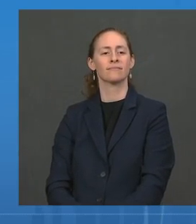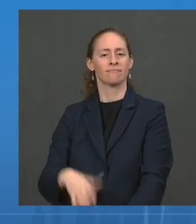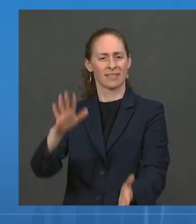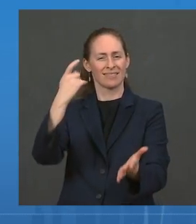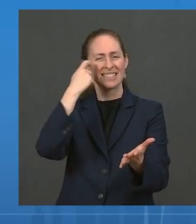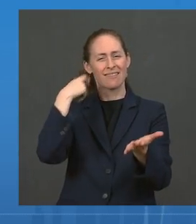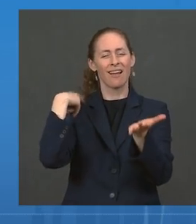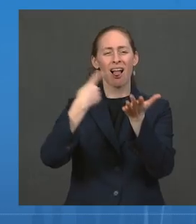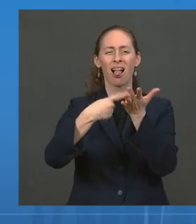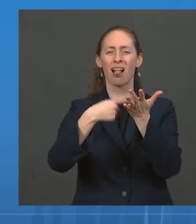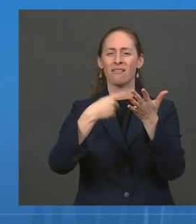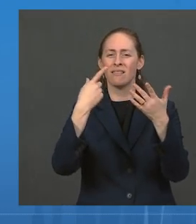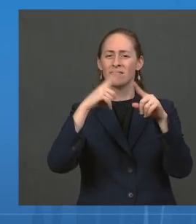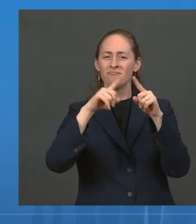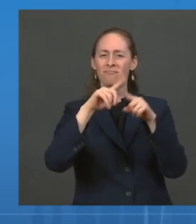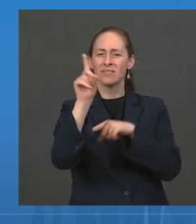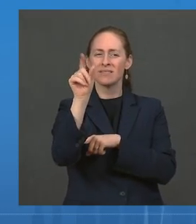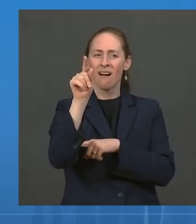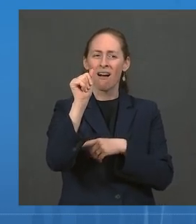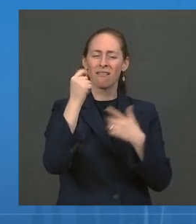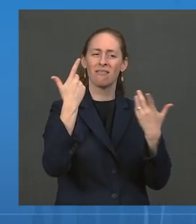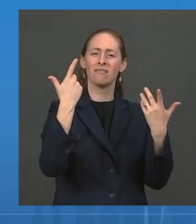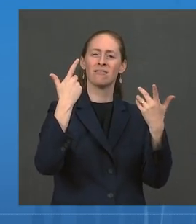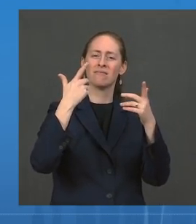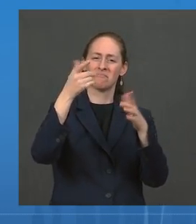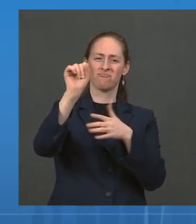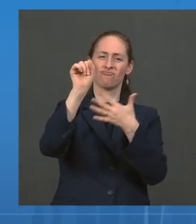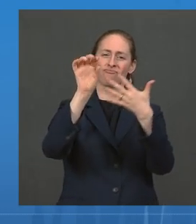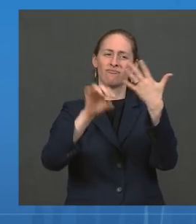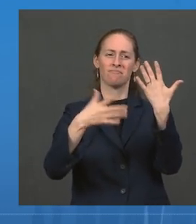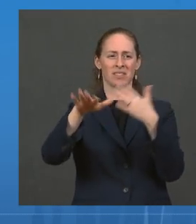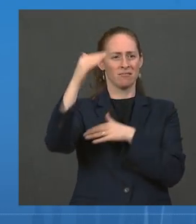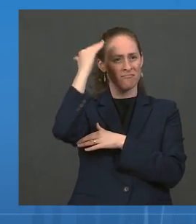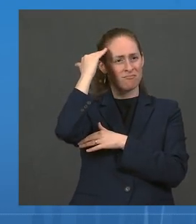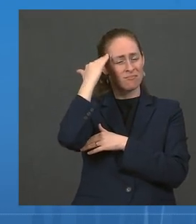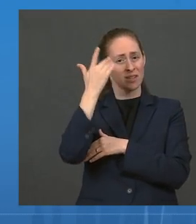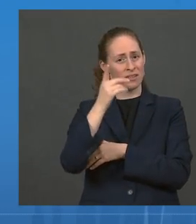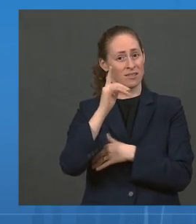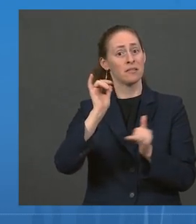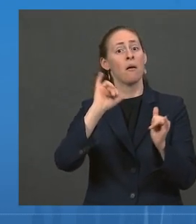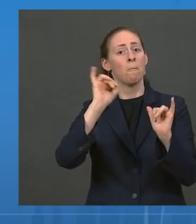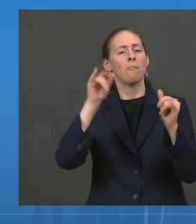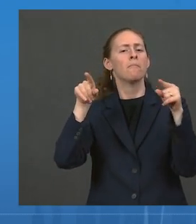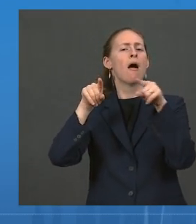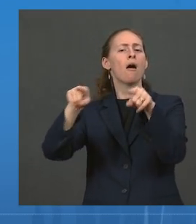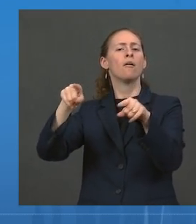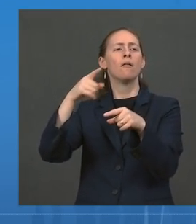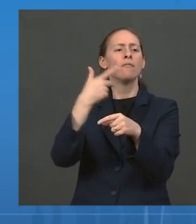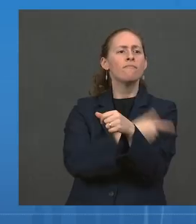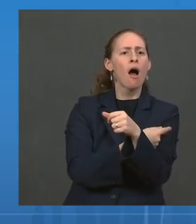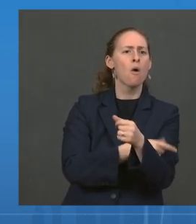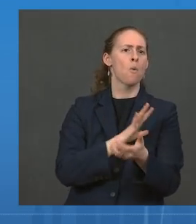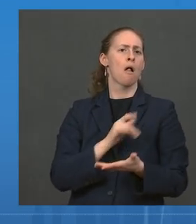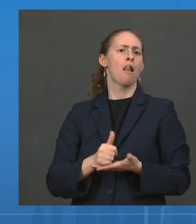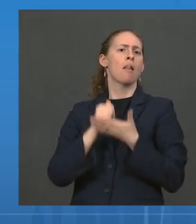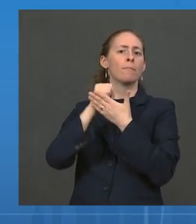for vaccinations in general hold true for boosters, because the Israelis have shown that when you boost,